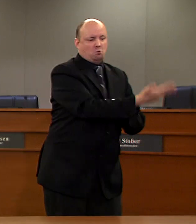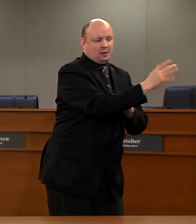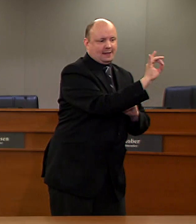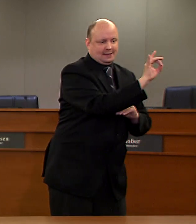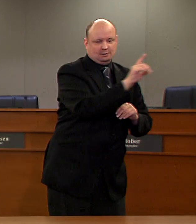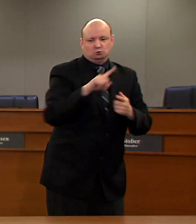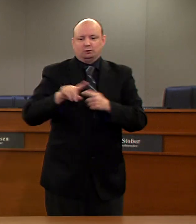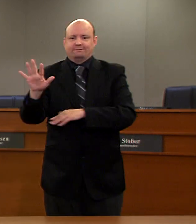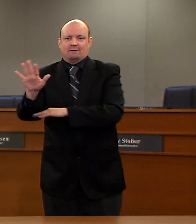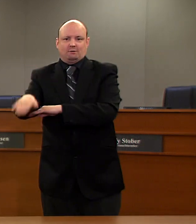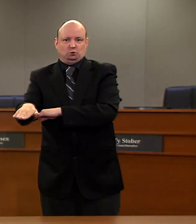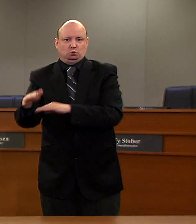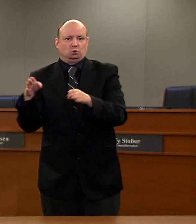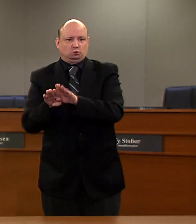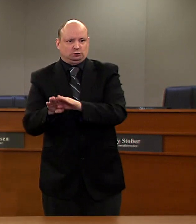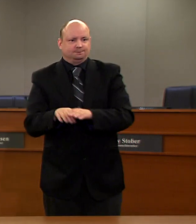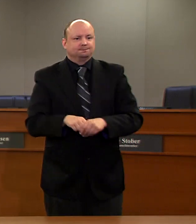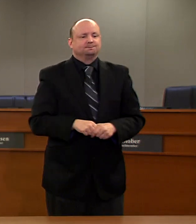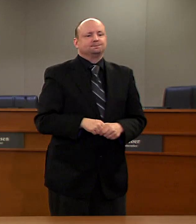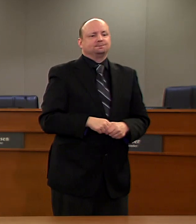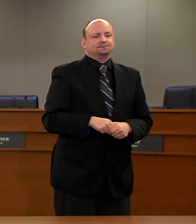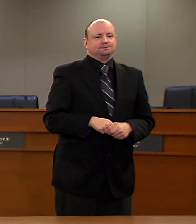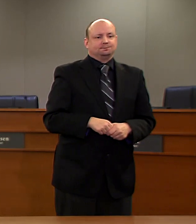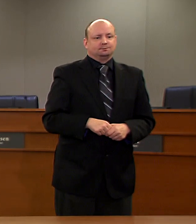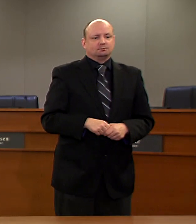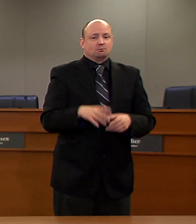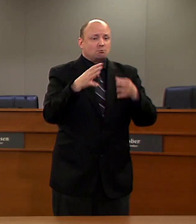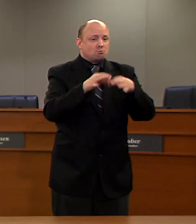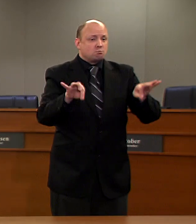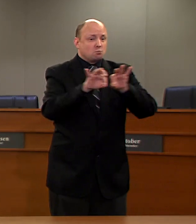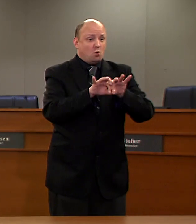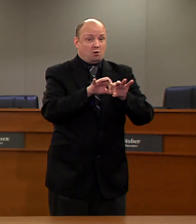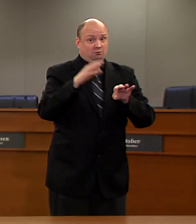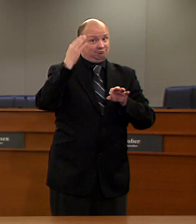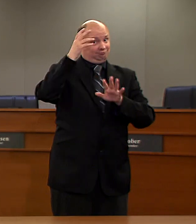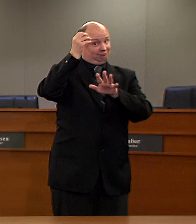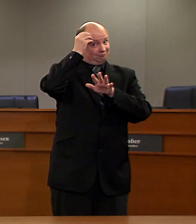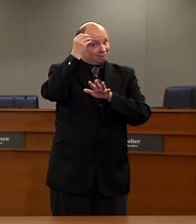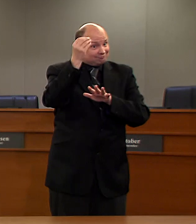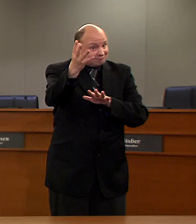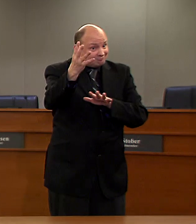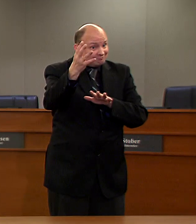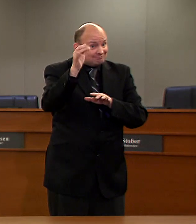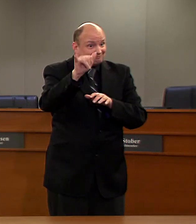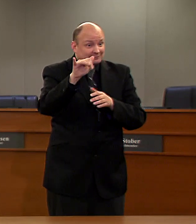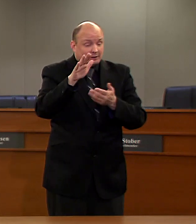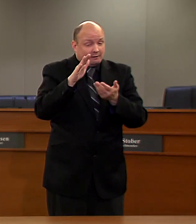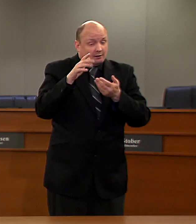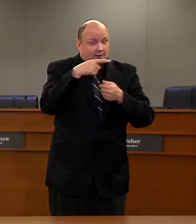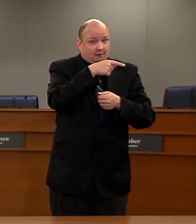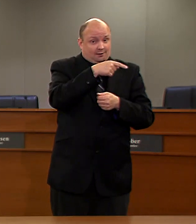However, it's important to know that the sanitation cannot be guaranteed between cleaning, and